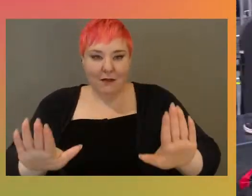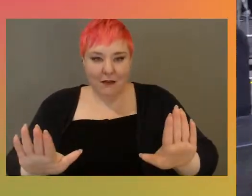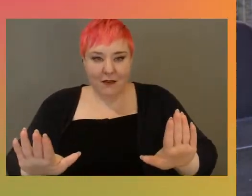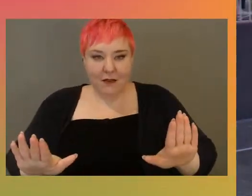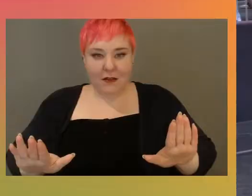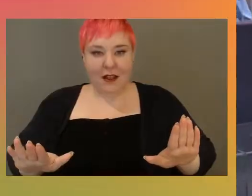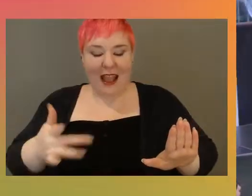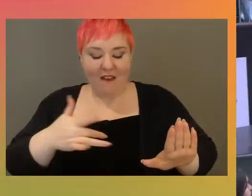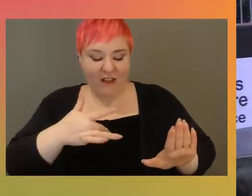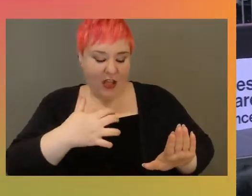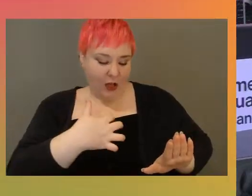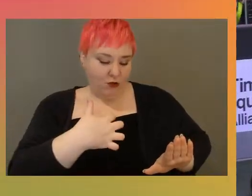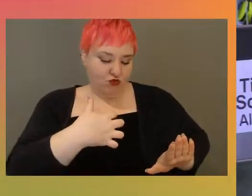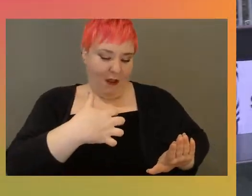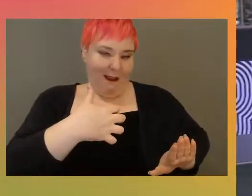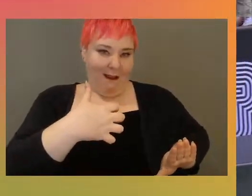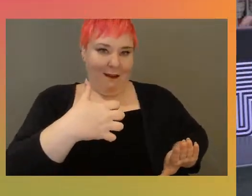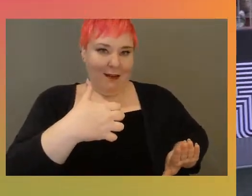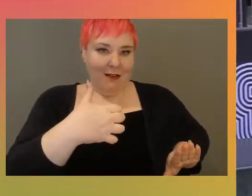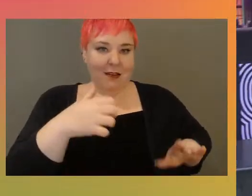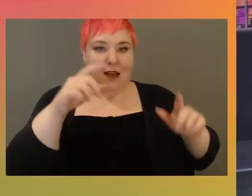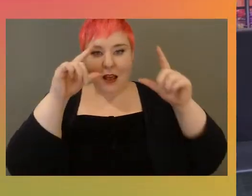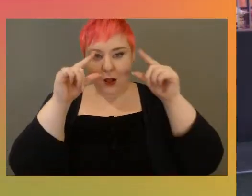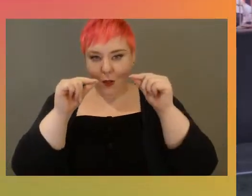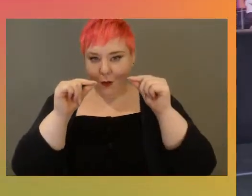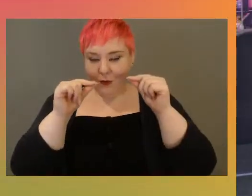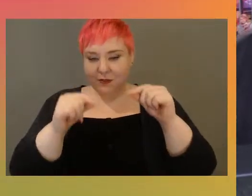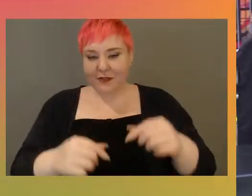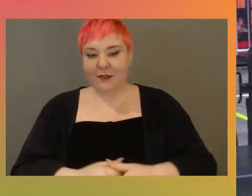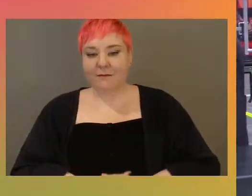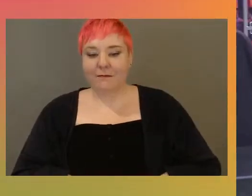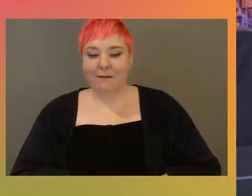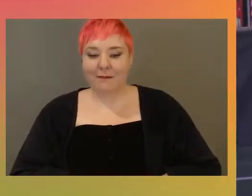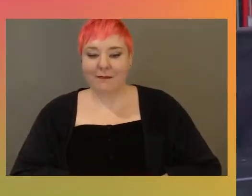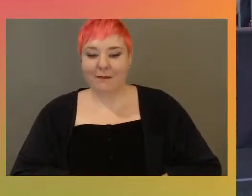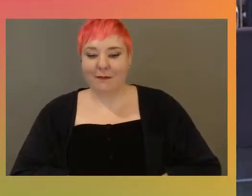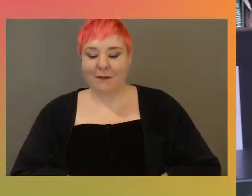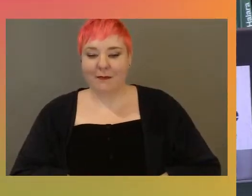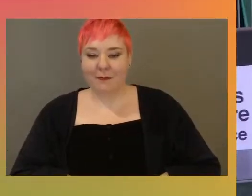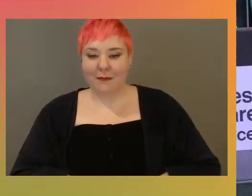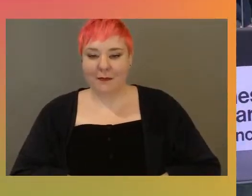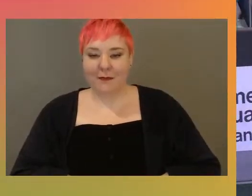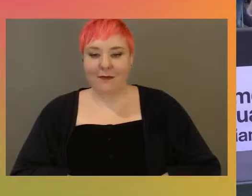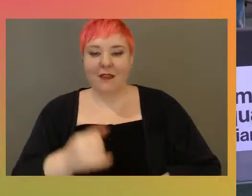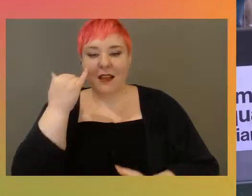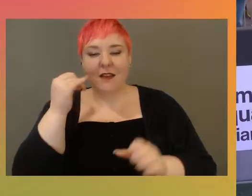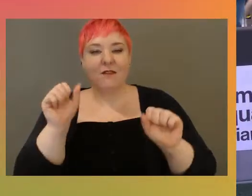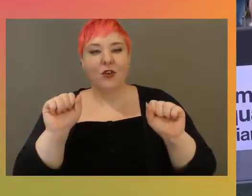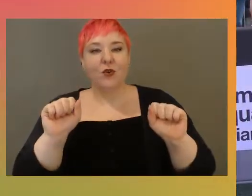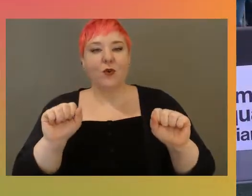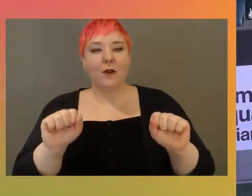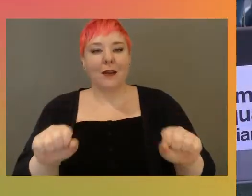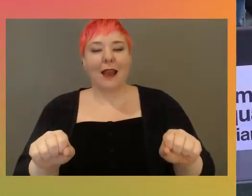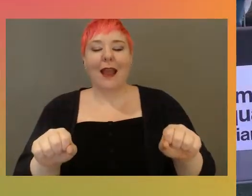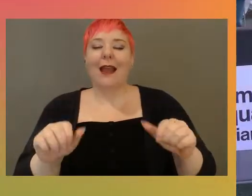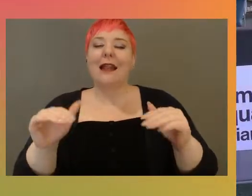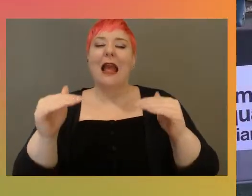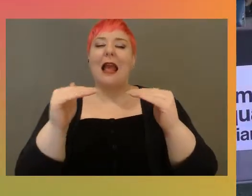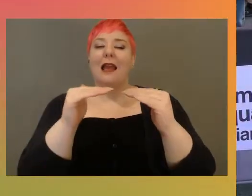YOUR SHOULDER. HAVE 90 DEGREE ANGLES GOING ON. PRESS YOUR INNER WRIST DOWN AND DRAG YOUR CHIN AND CHEST